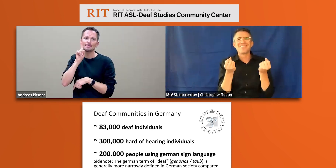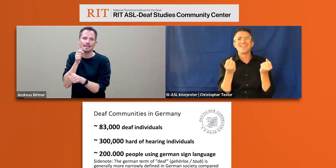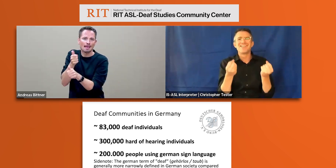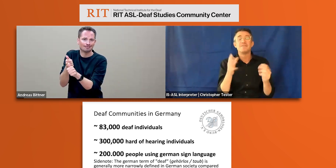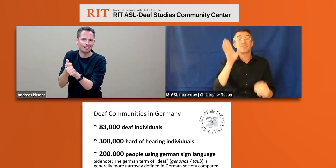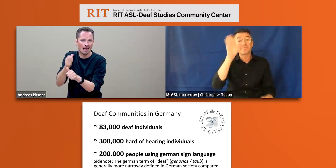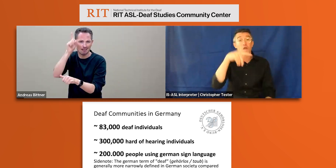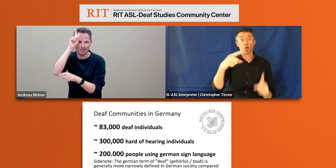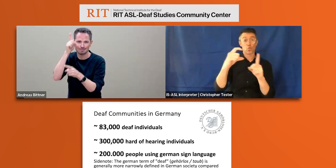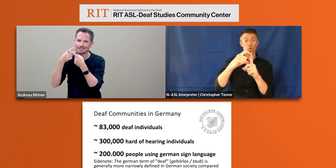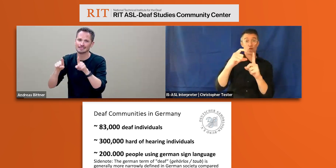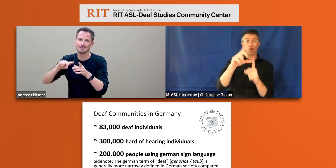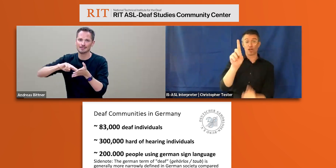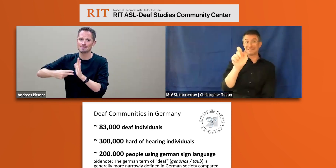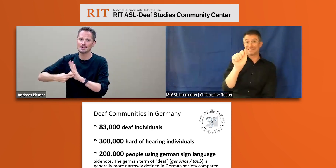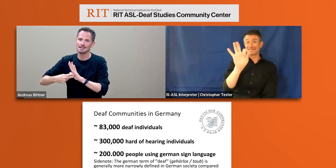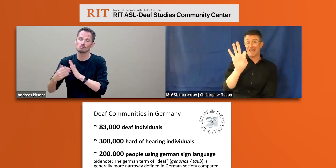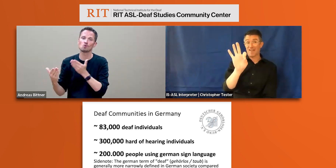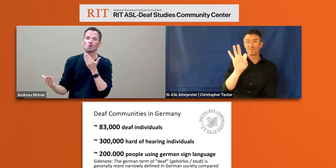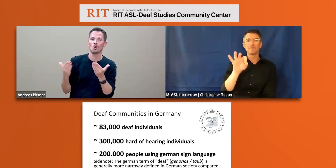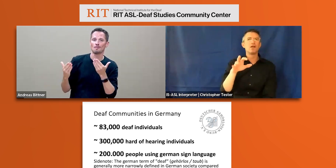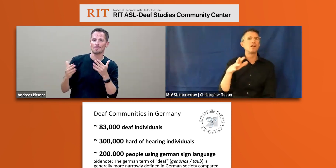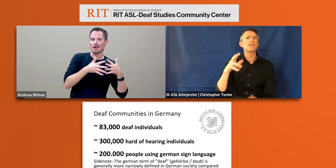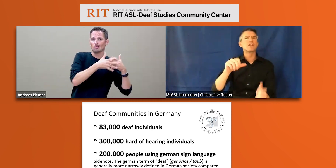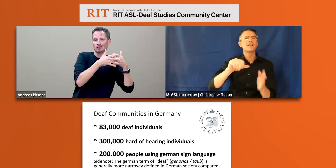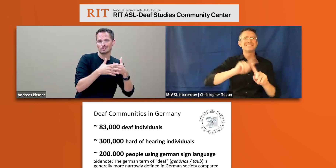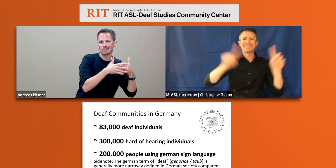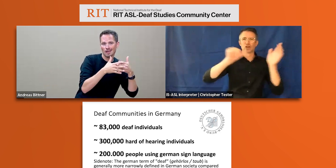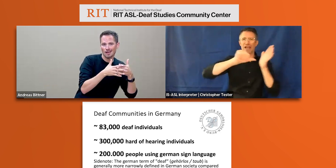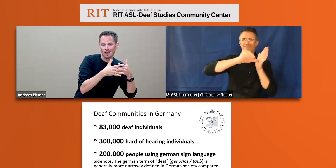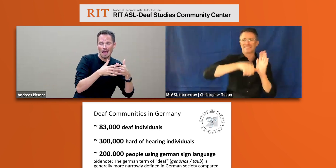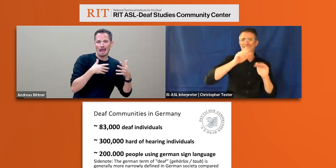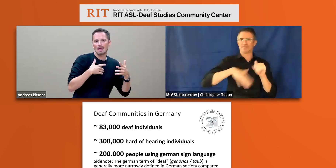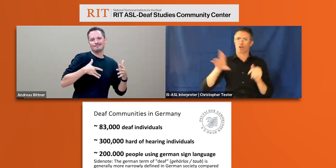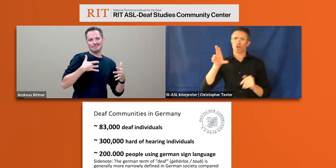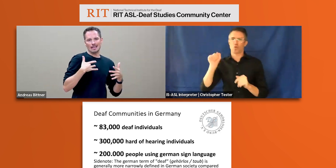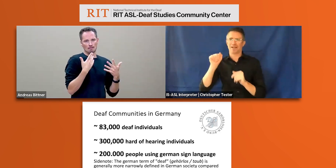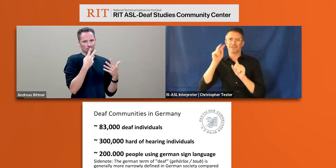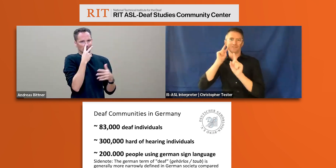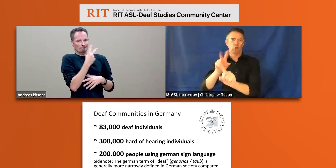there are no official numbers because the word "deaf"